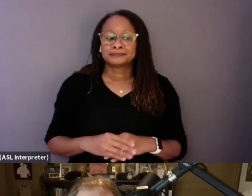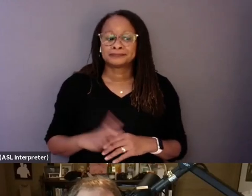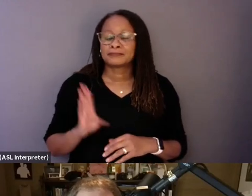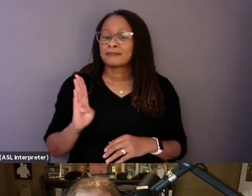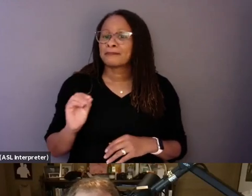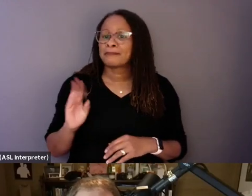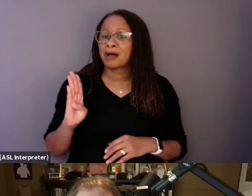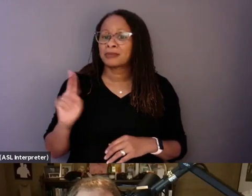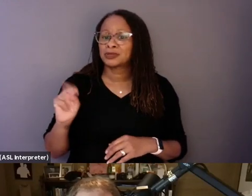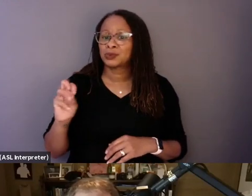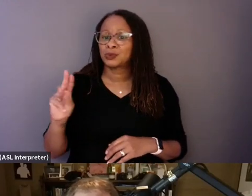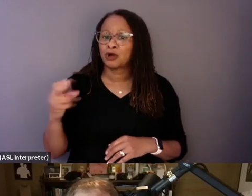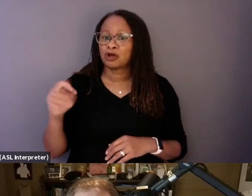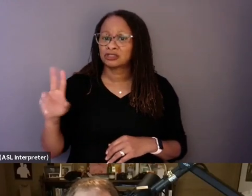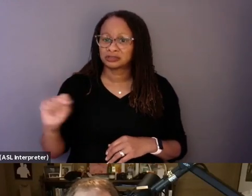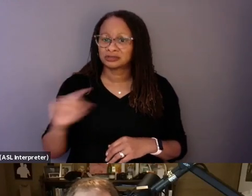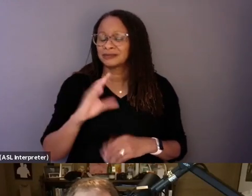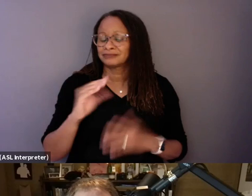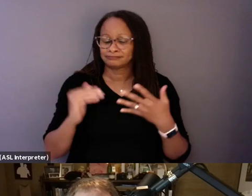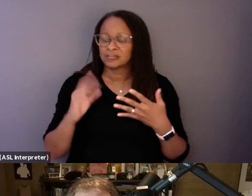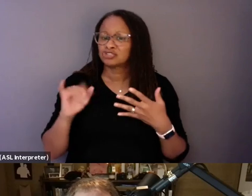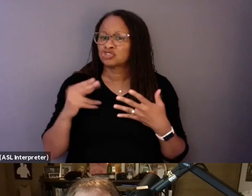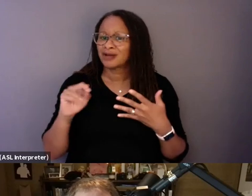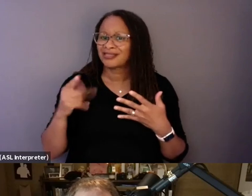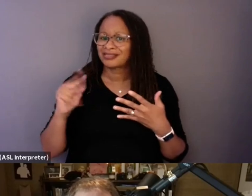and Jonathan Winters and there was so much... There were so many brilliant figures